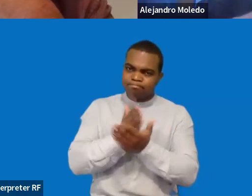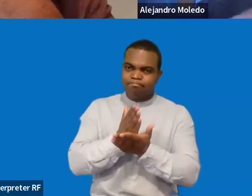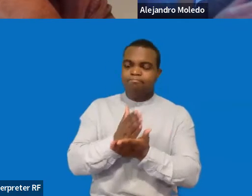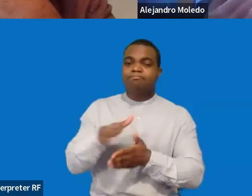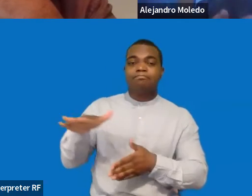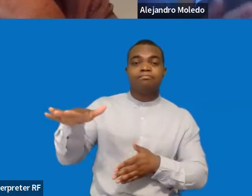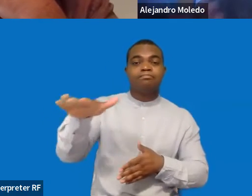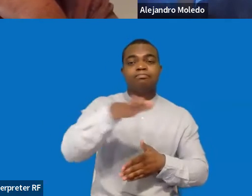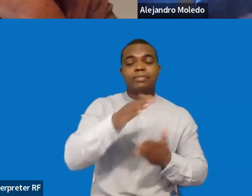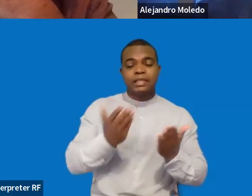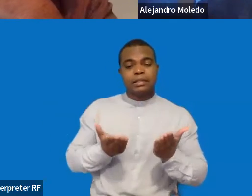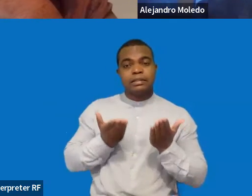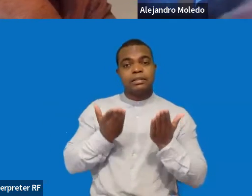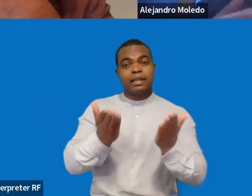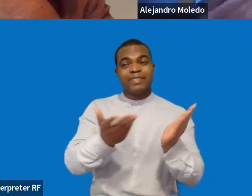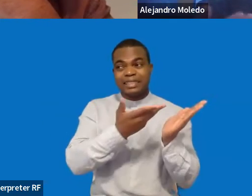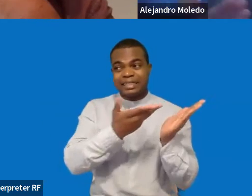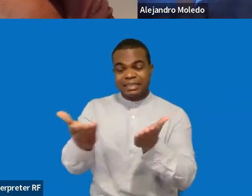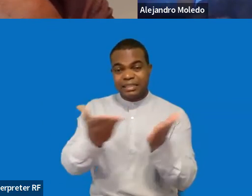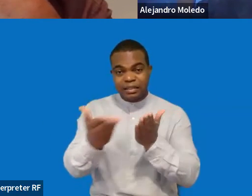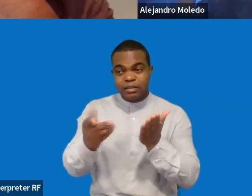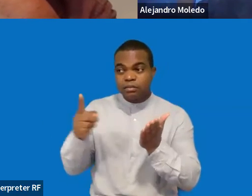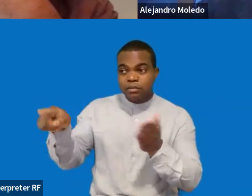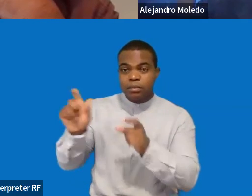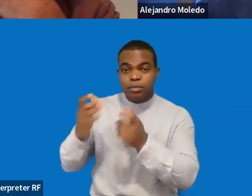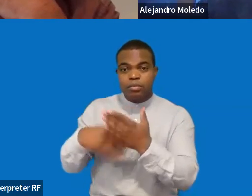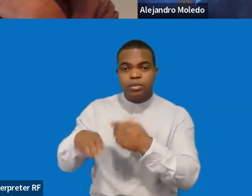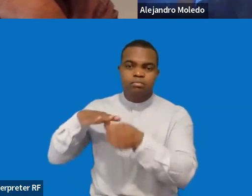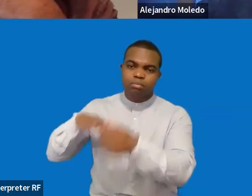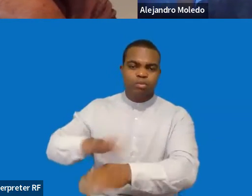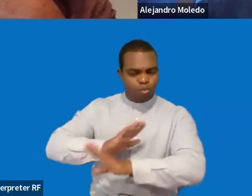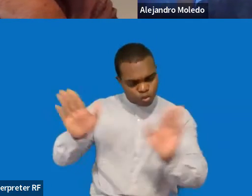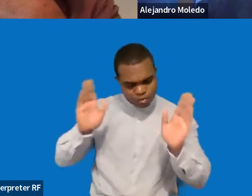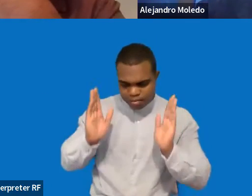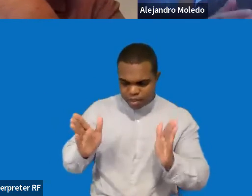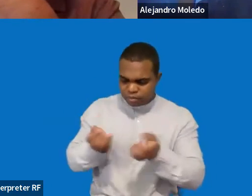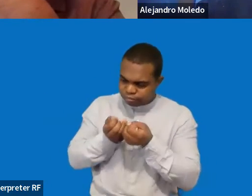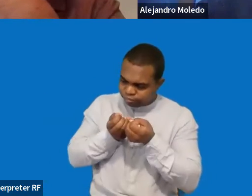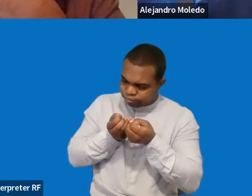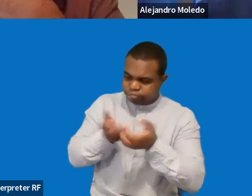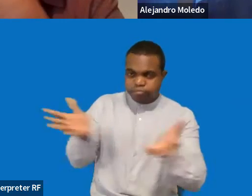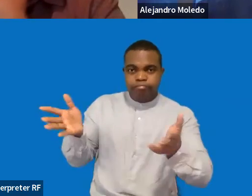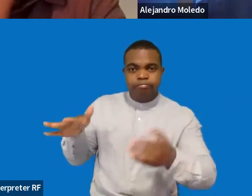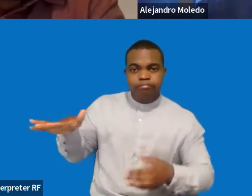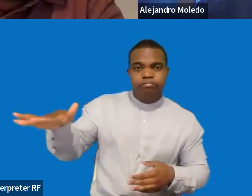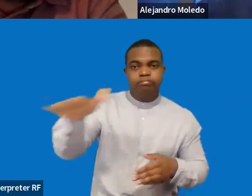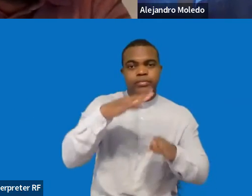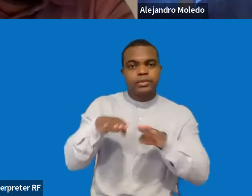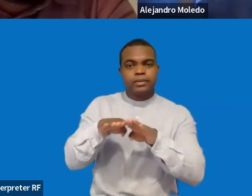You are not required to use it. You are not required to make yourself known via the card.